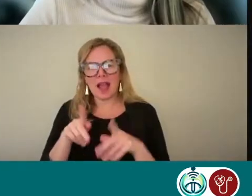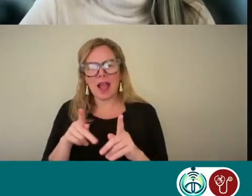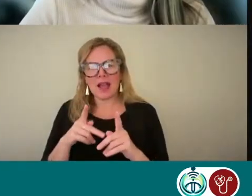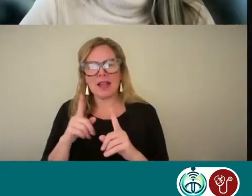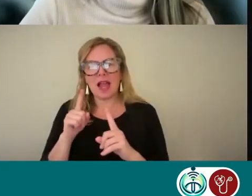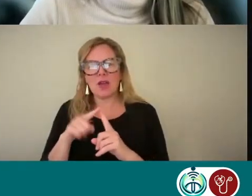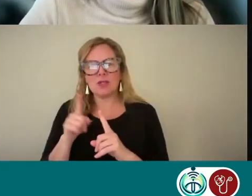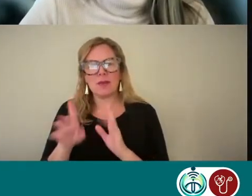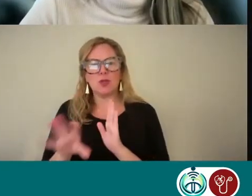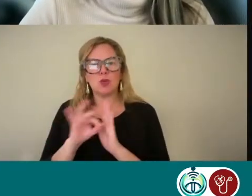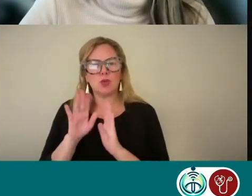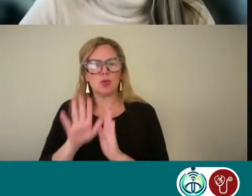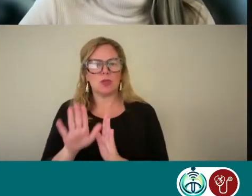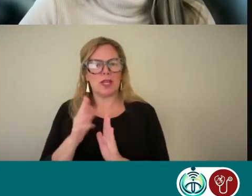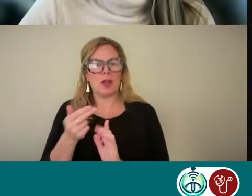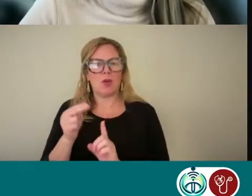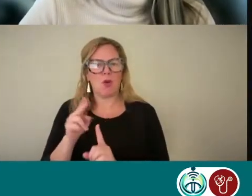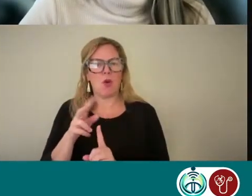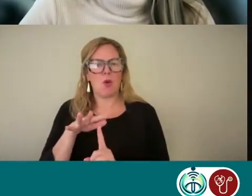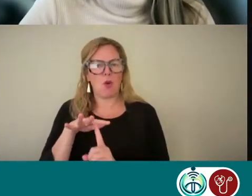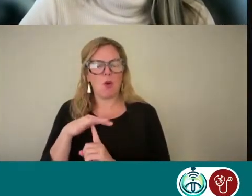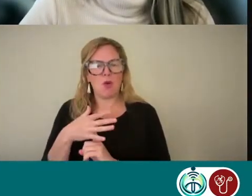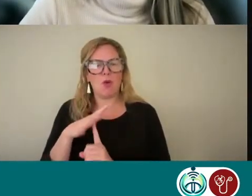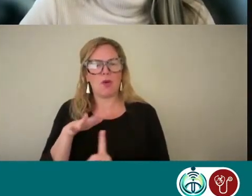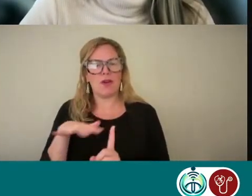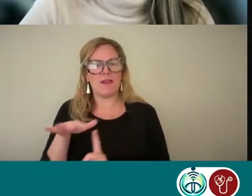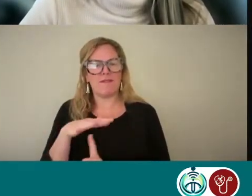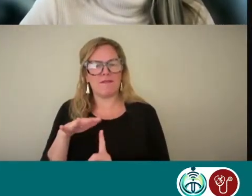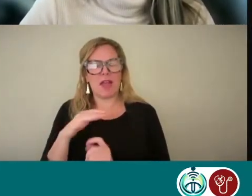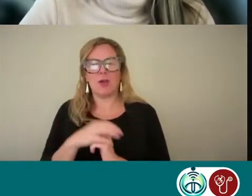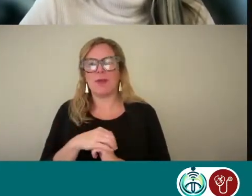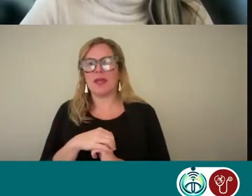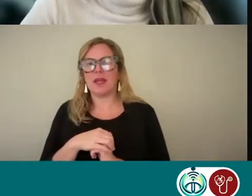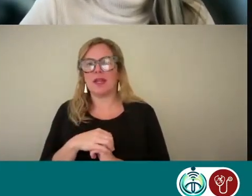and they don't have to use up energy to transverse bright lights, disturbing sounds,